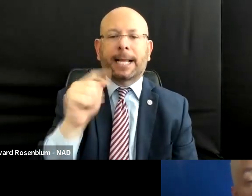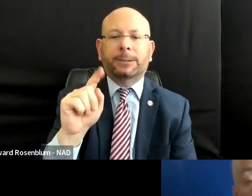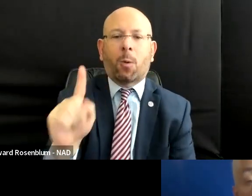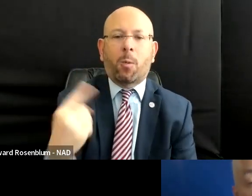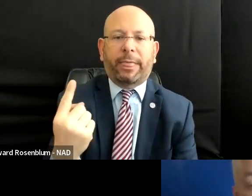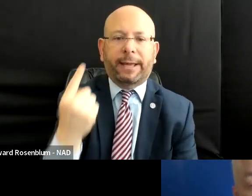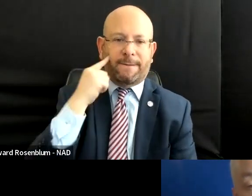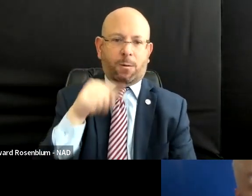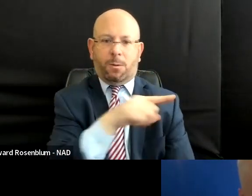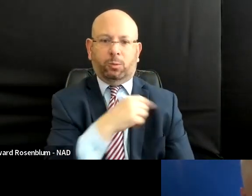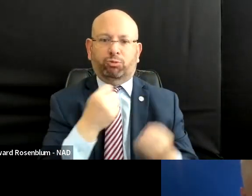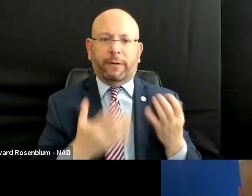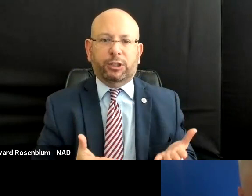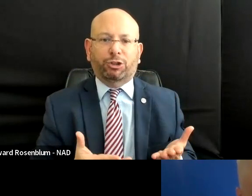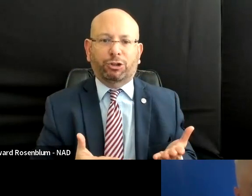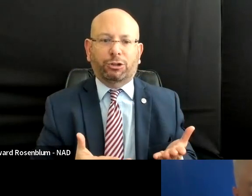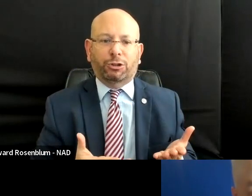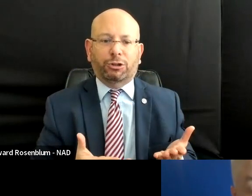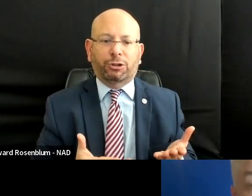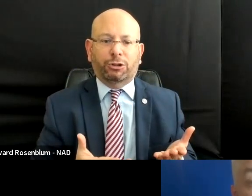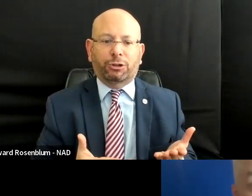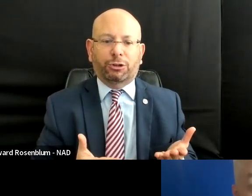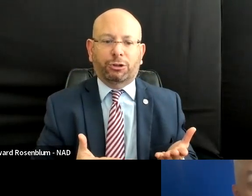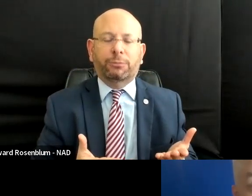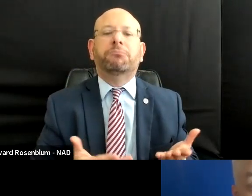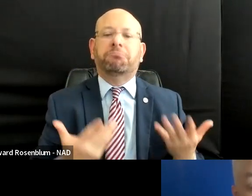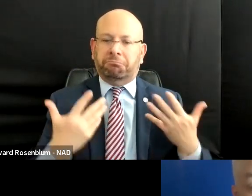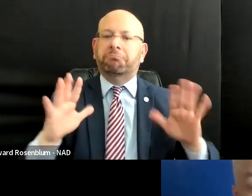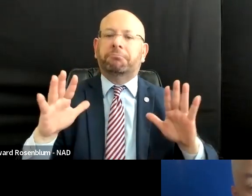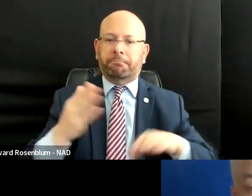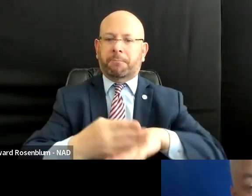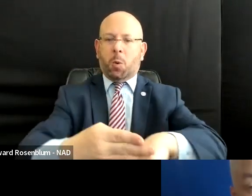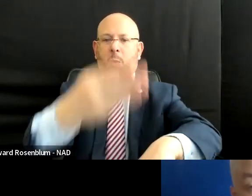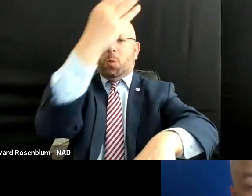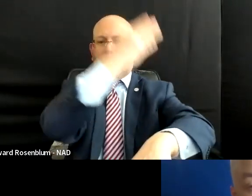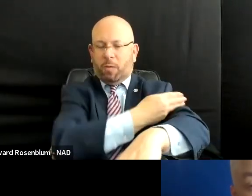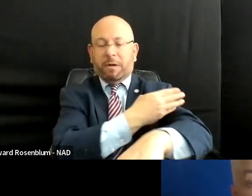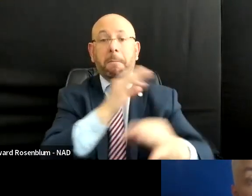go find another driver so Deaf people, again, were missing out on an opportunity